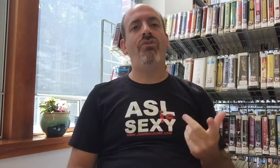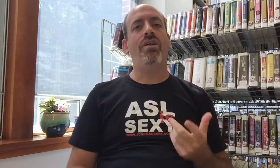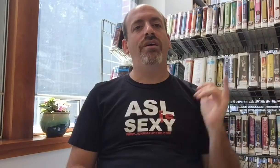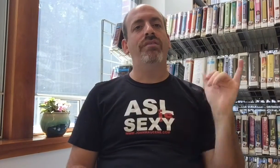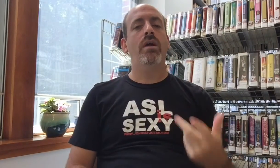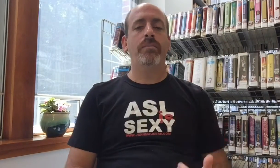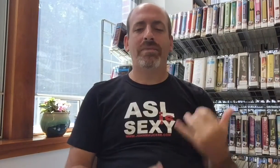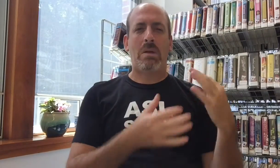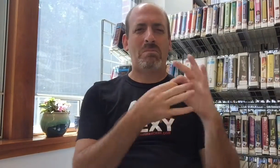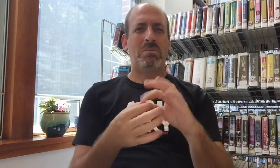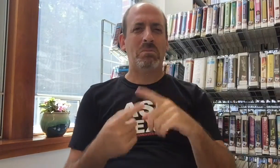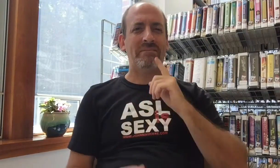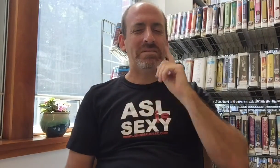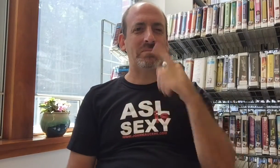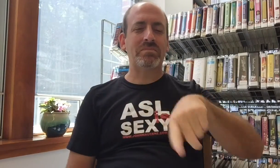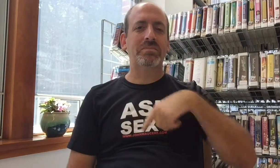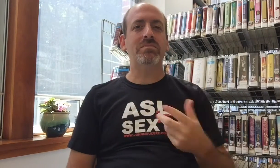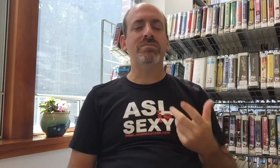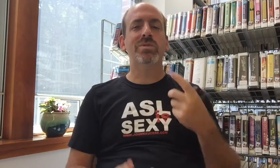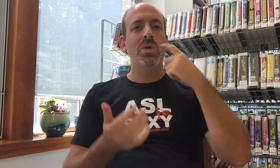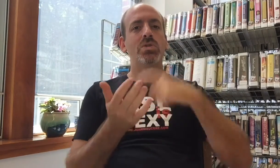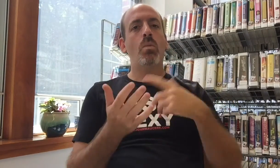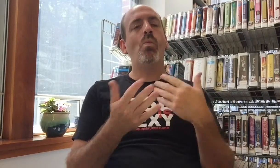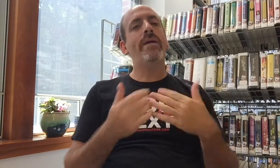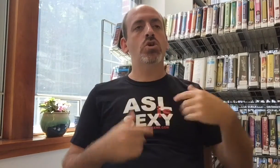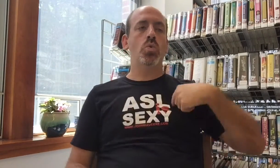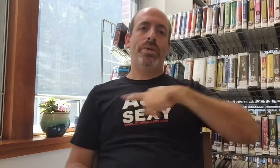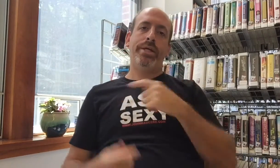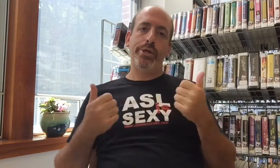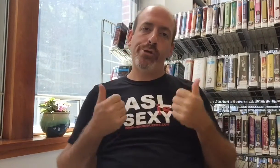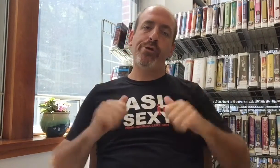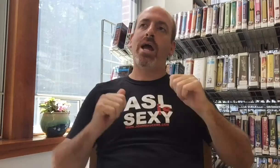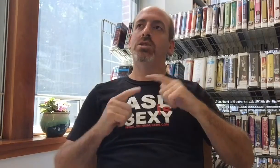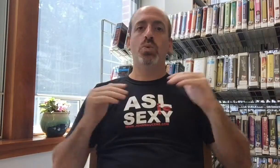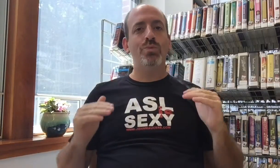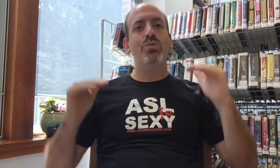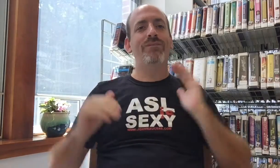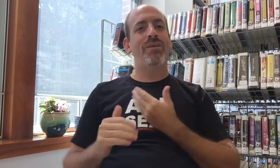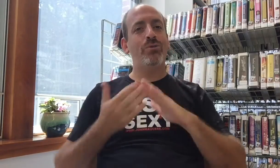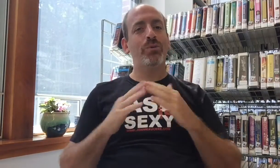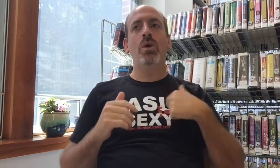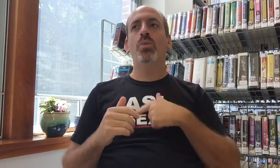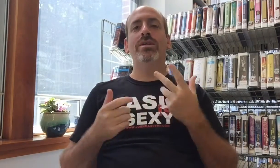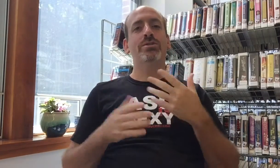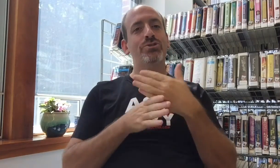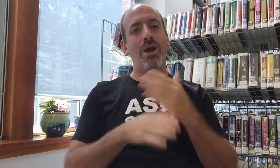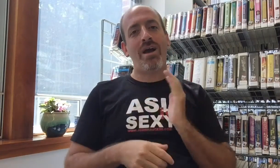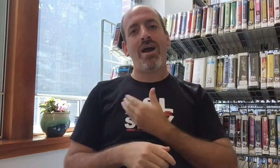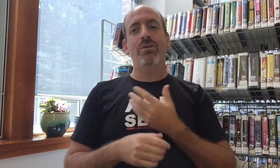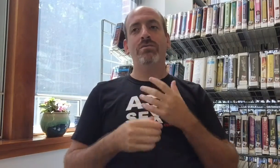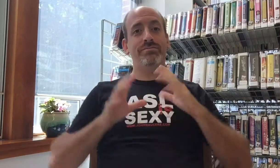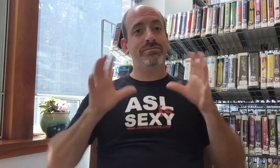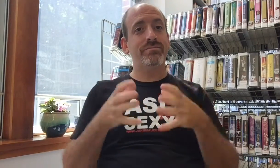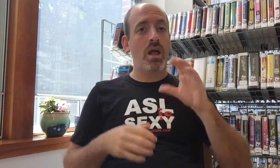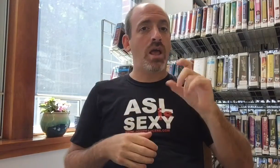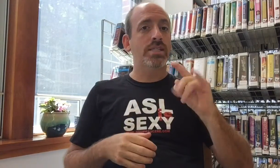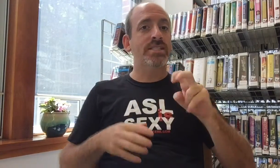Now, on a related topic, specifically to Deaf... we notice whenever we want to make something out better for ourselves. We start to share information within our community,